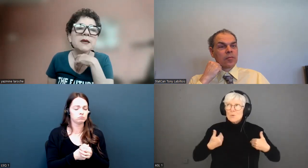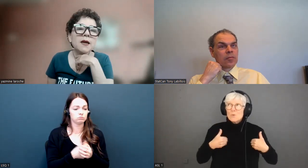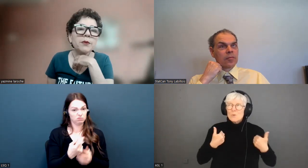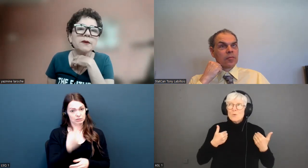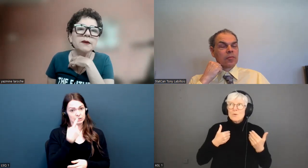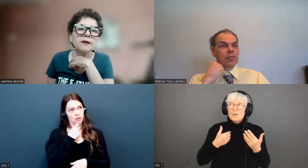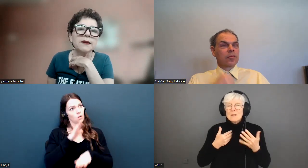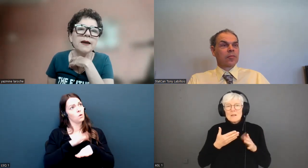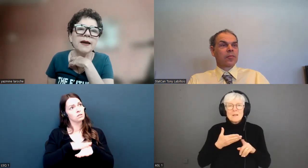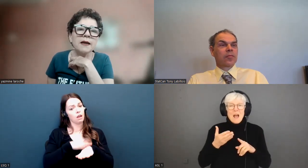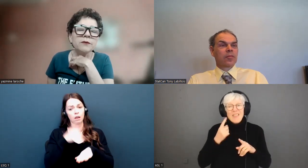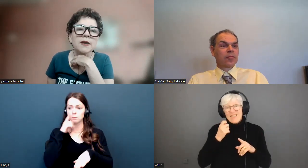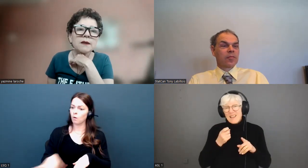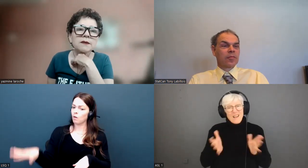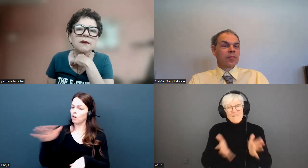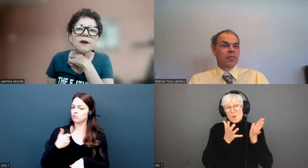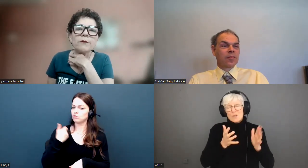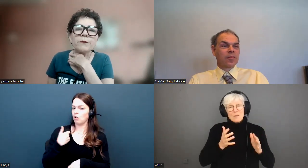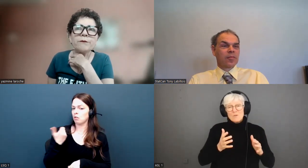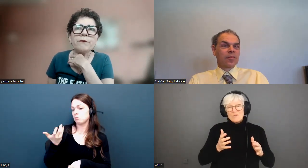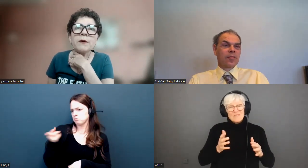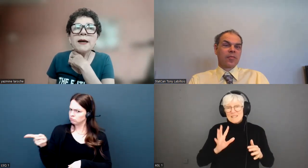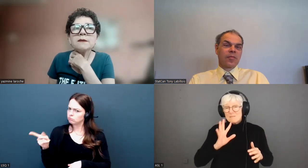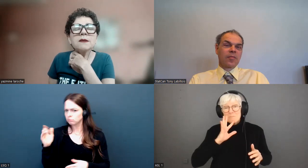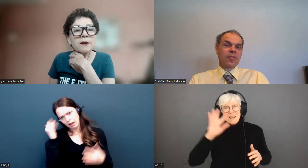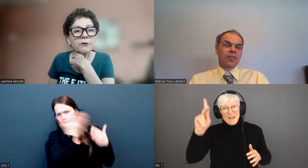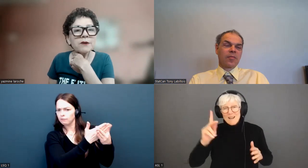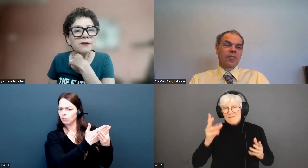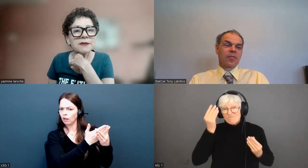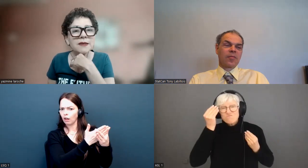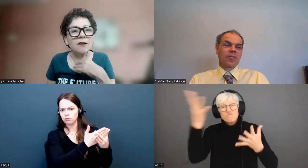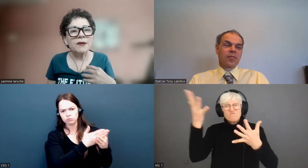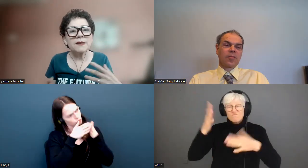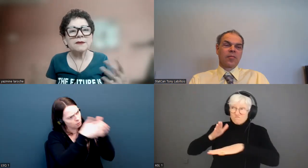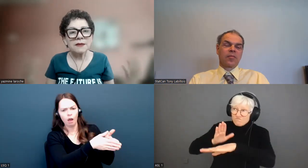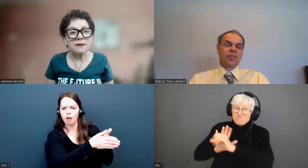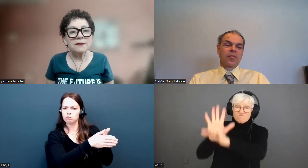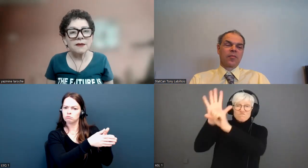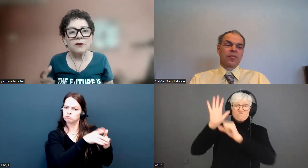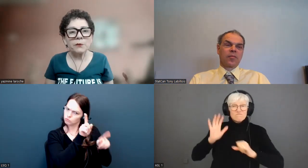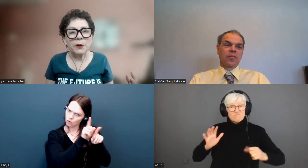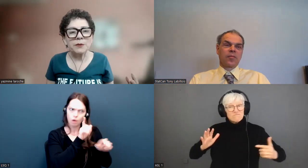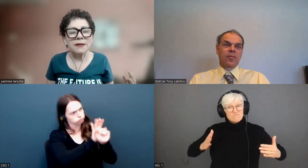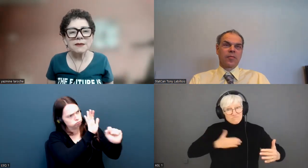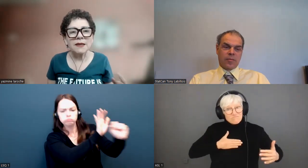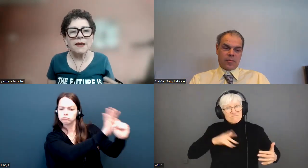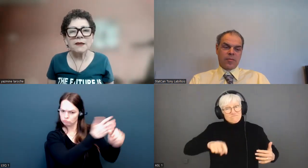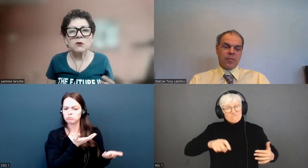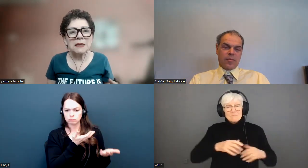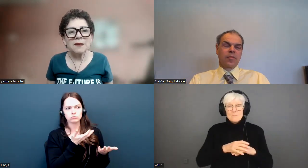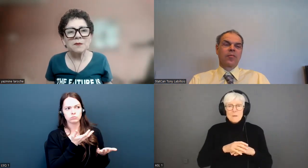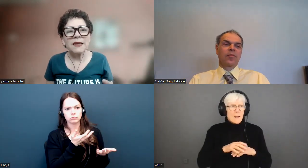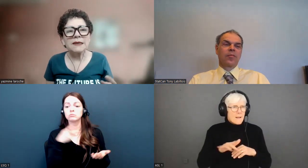up Advocate find the networks that already exist in your workplace and join them and